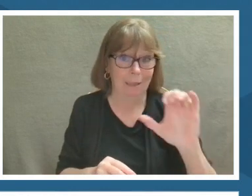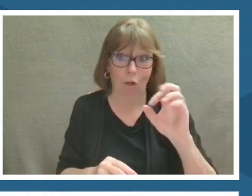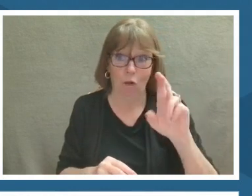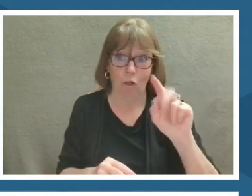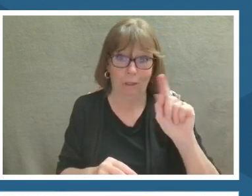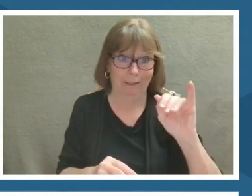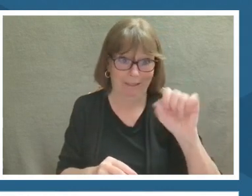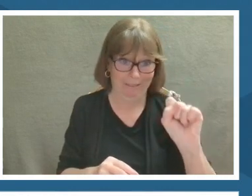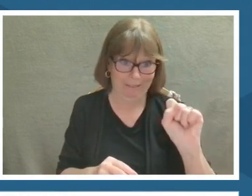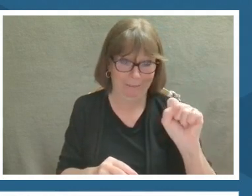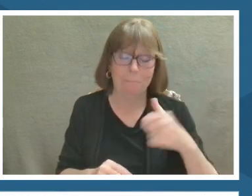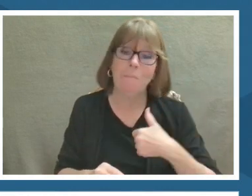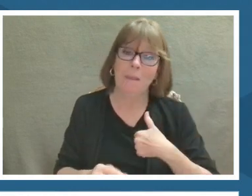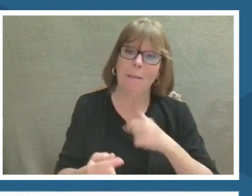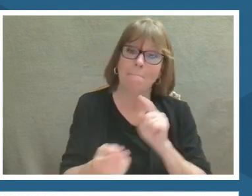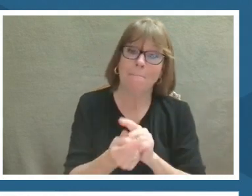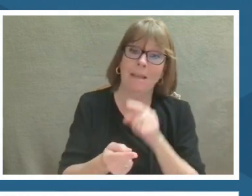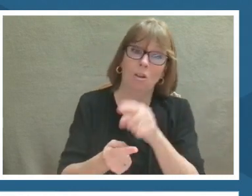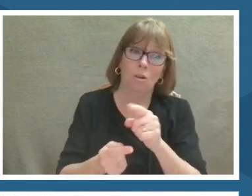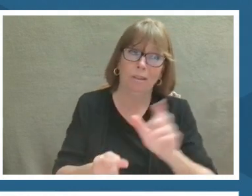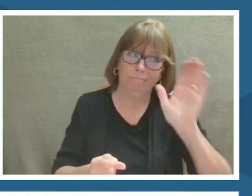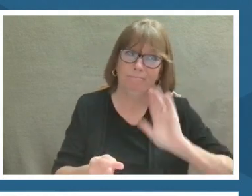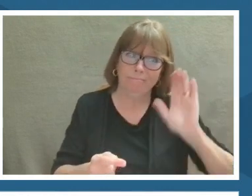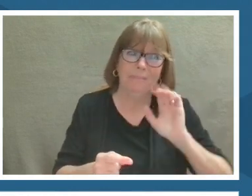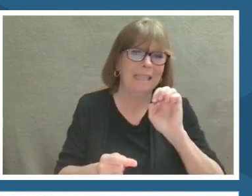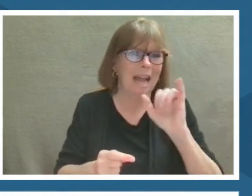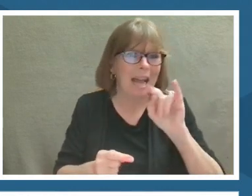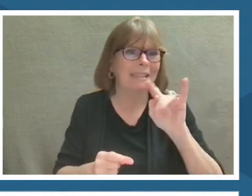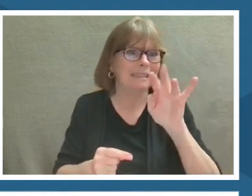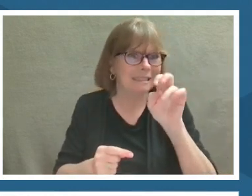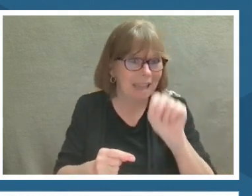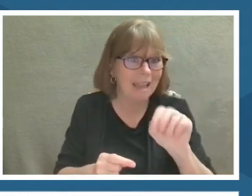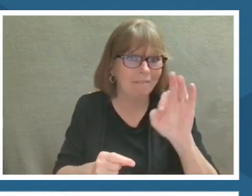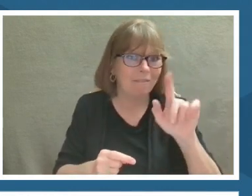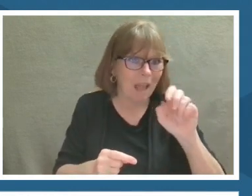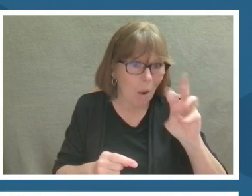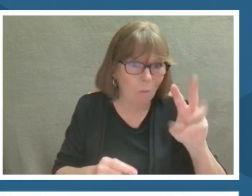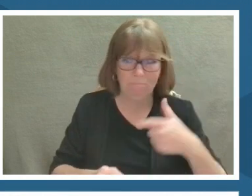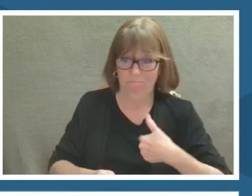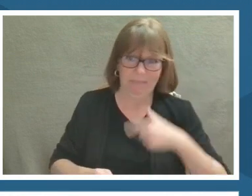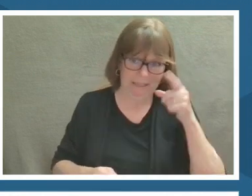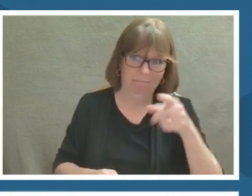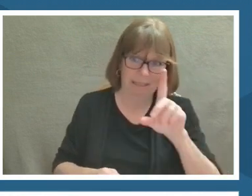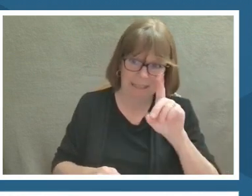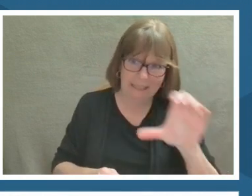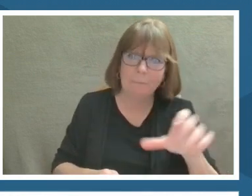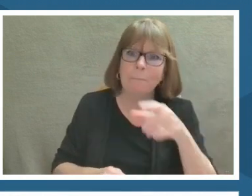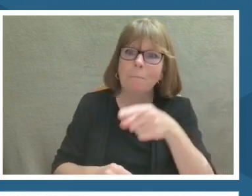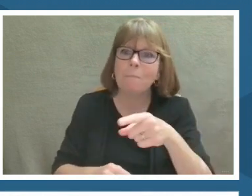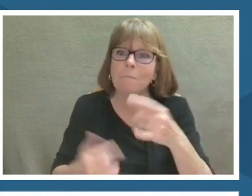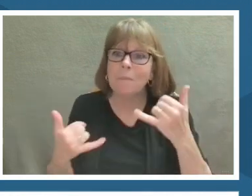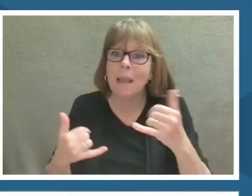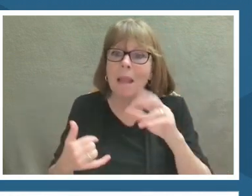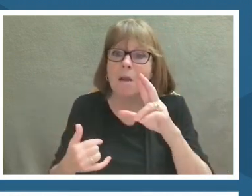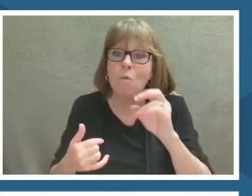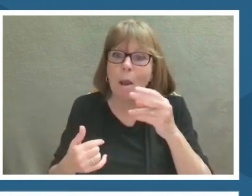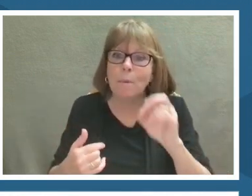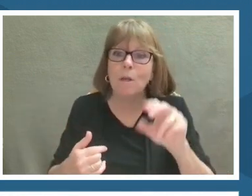curtis years ago as an einstein fellow when i was in dc and patti now is the